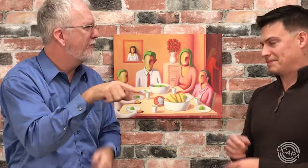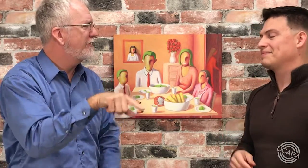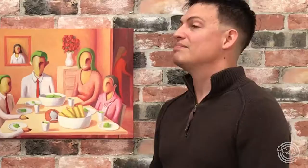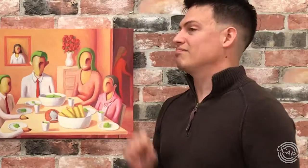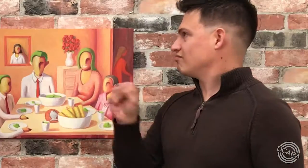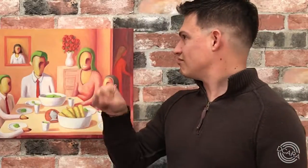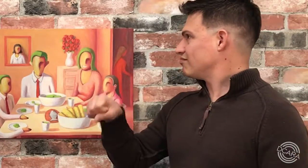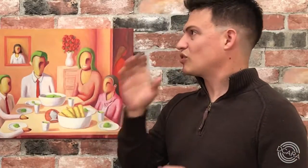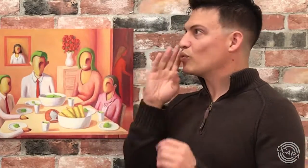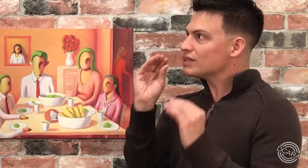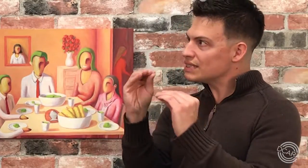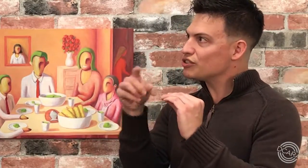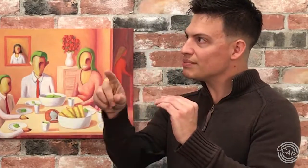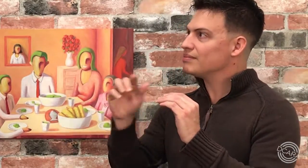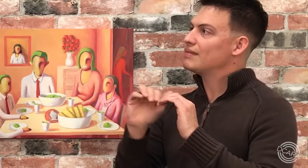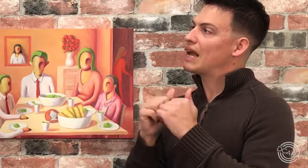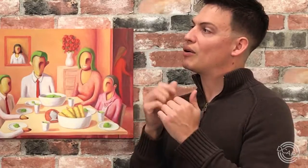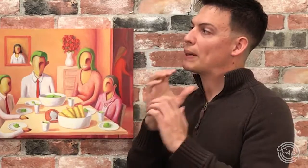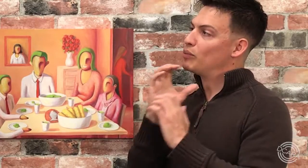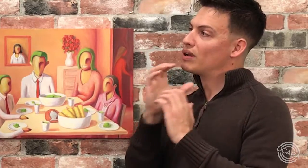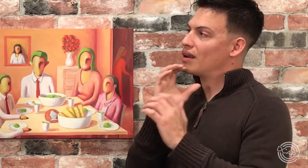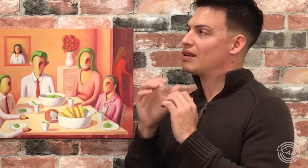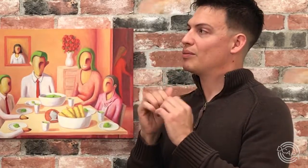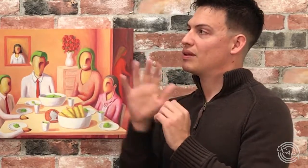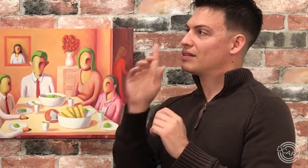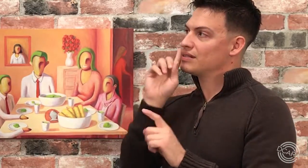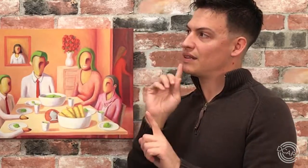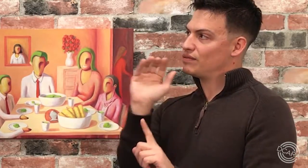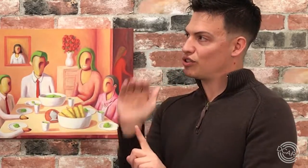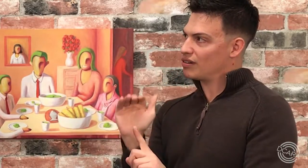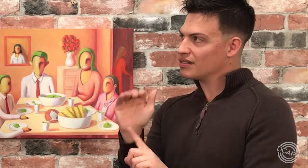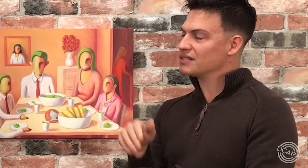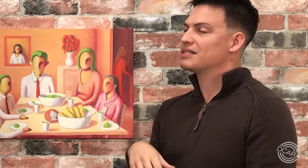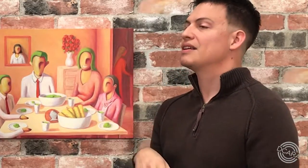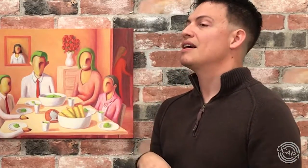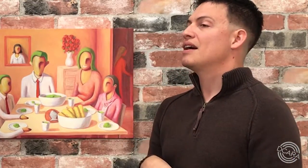Brian: Yes. I will teach them how to communicate with their Deaf child.